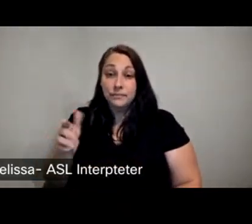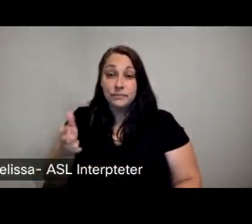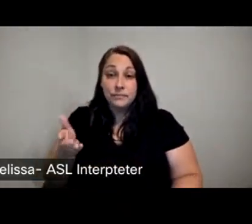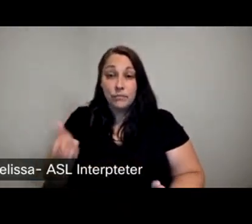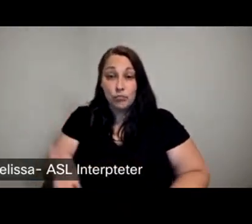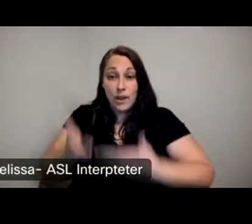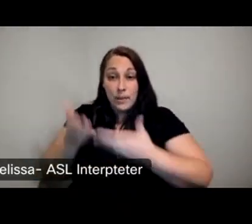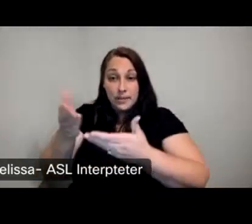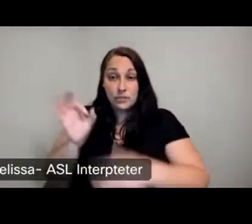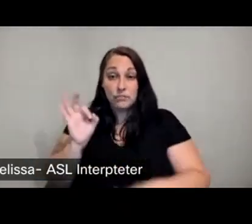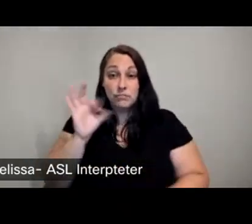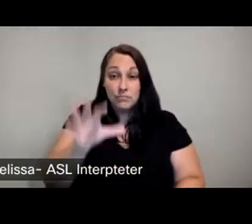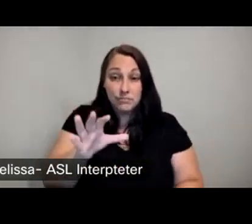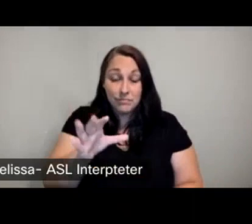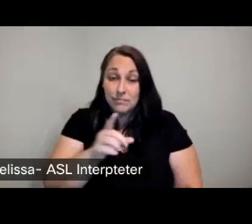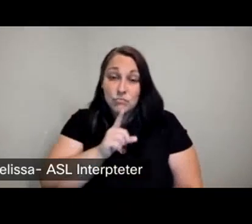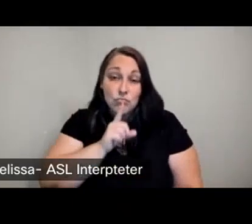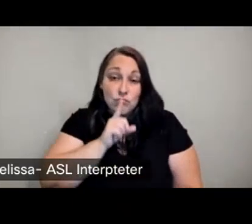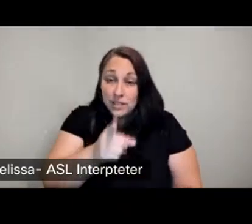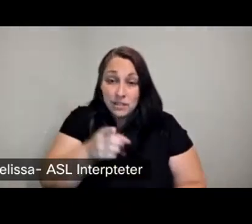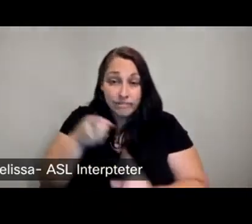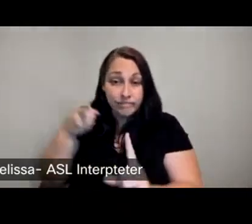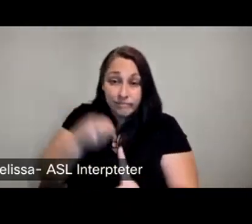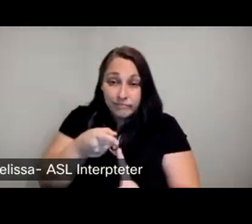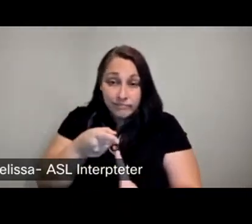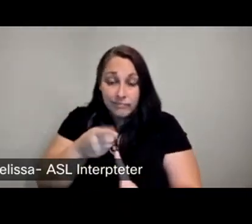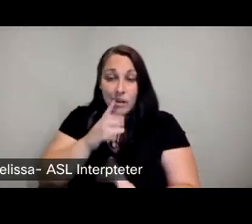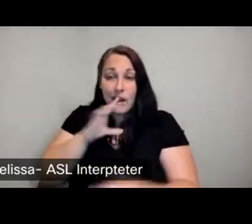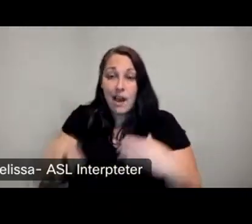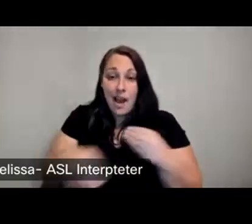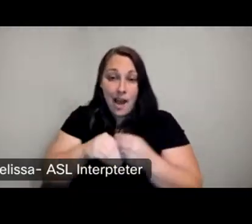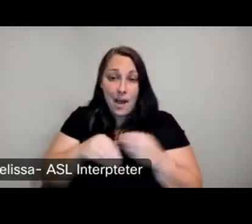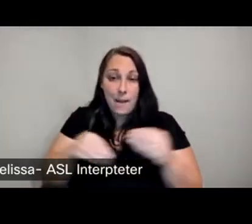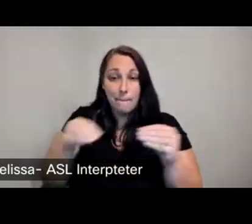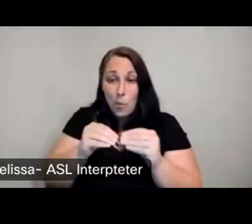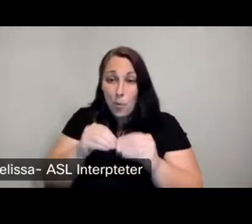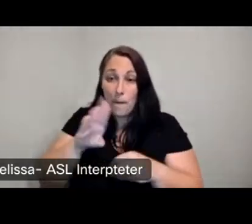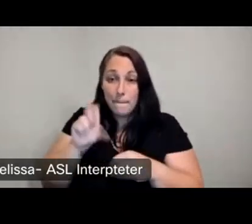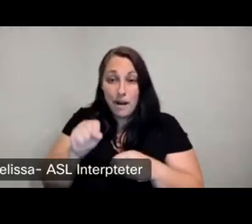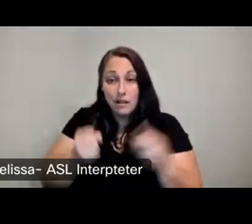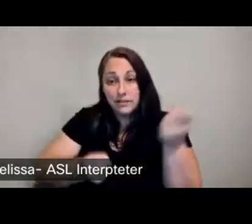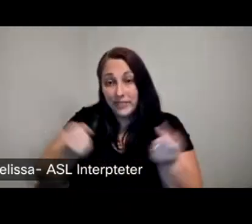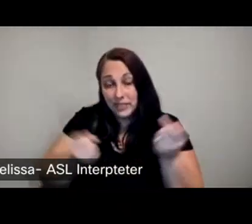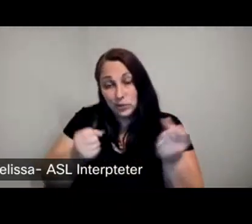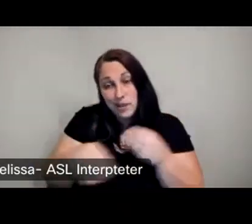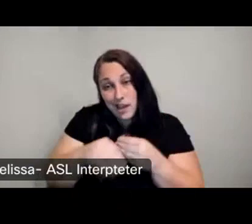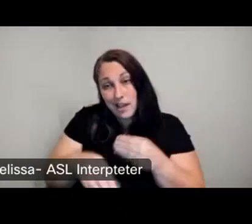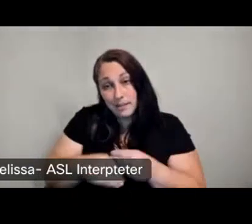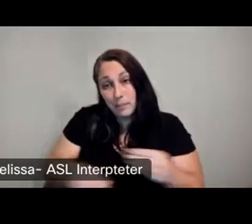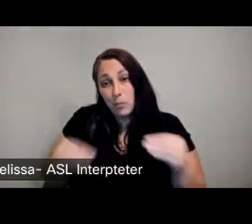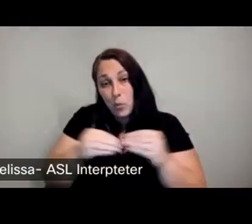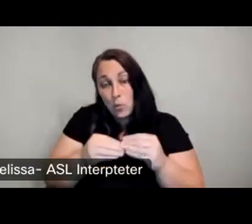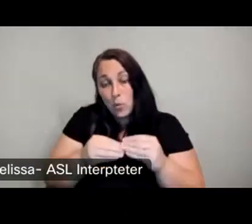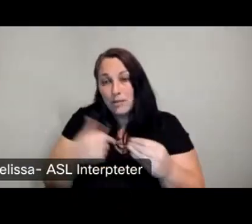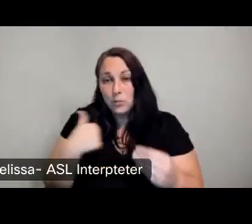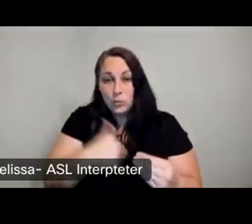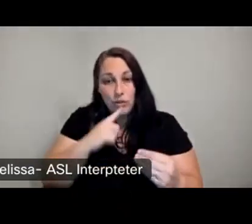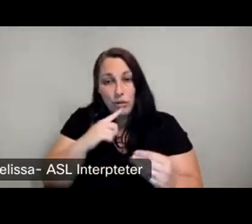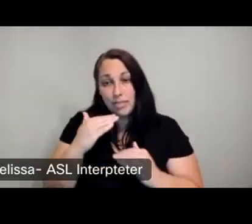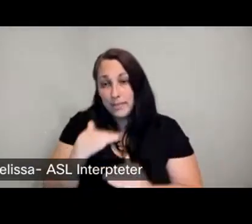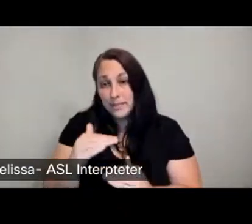vehicles and we we are constrained in in that and I I have shared that um repeatedly because there's